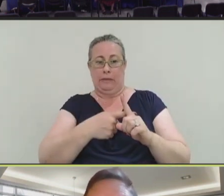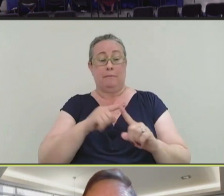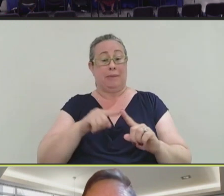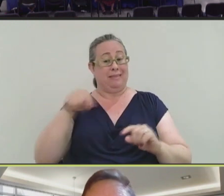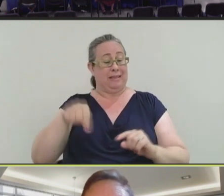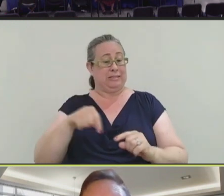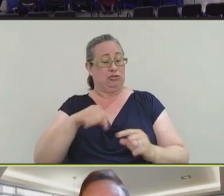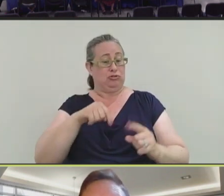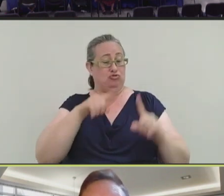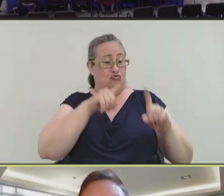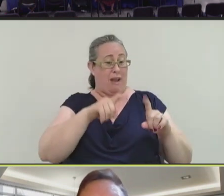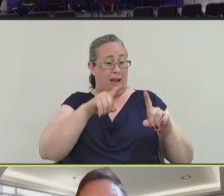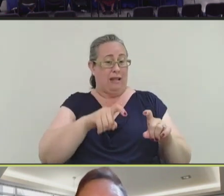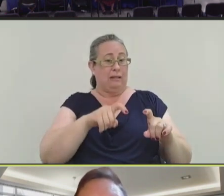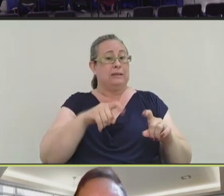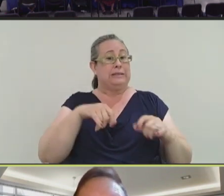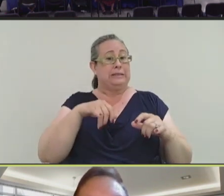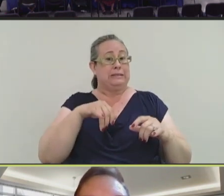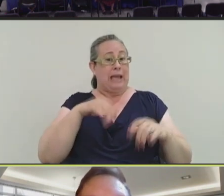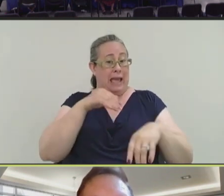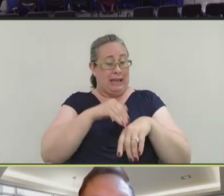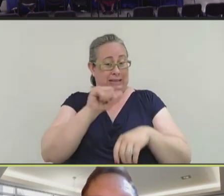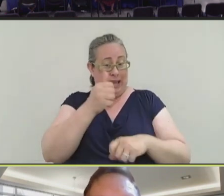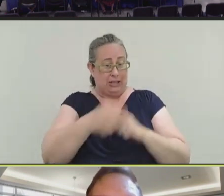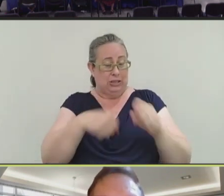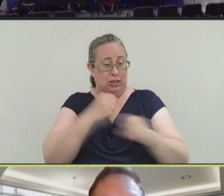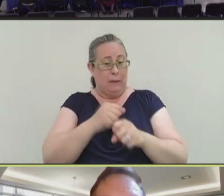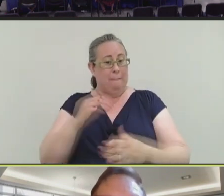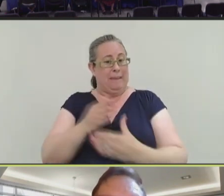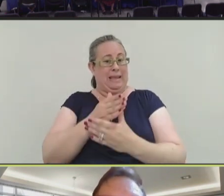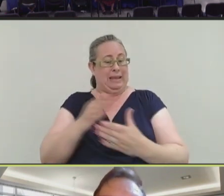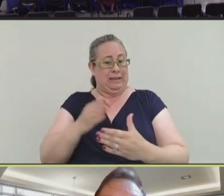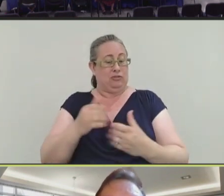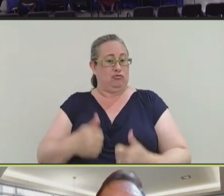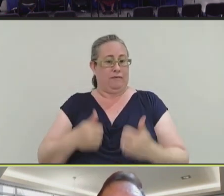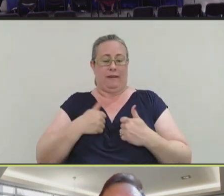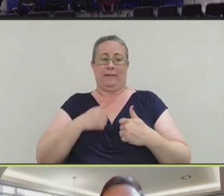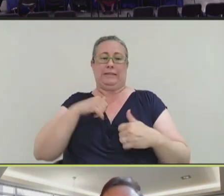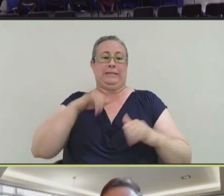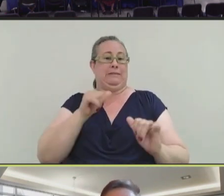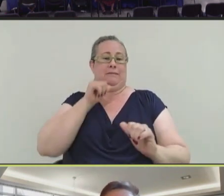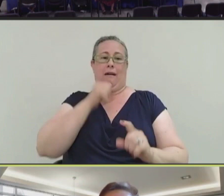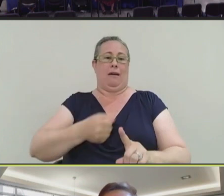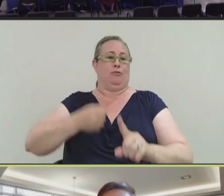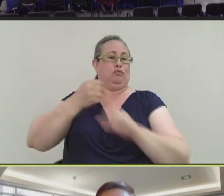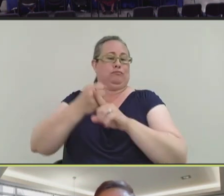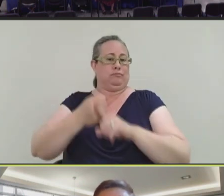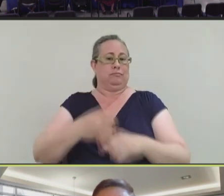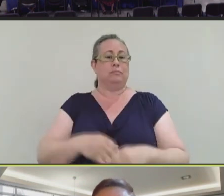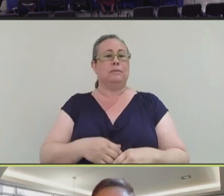still at 10 years, the median survival has not been reached. The vaccine is now in phase two